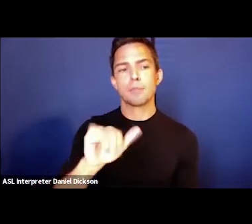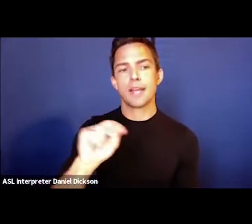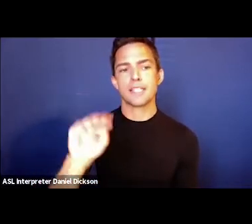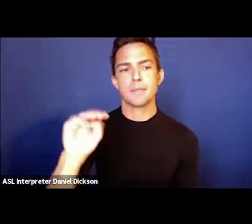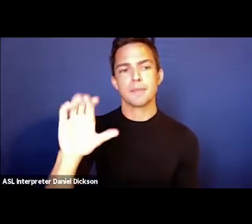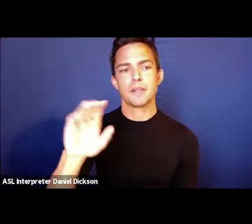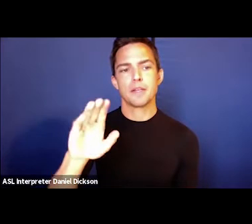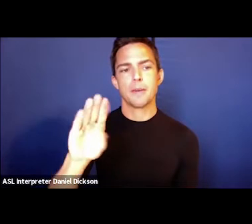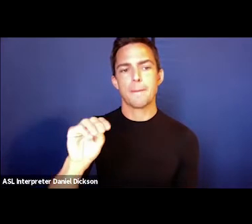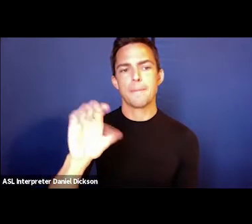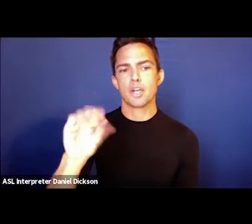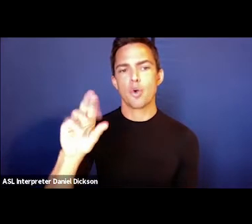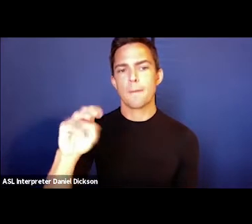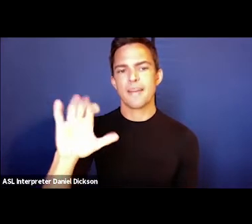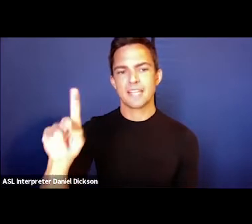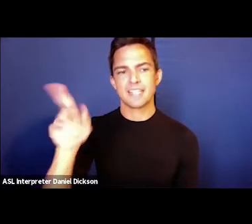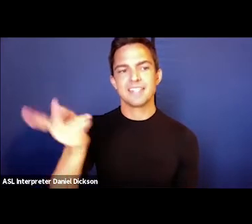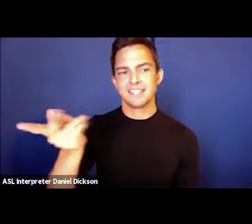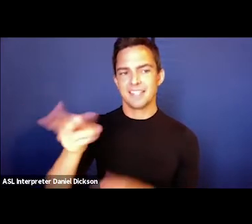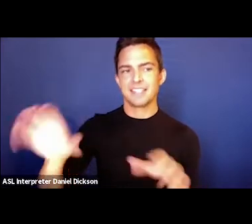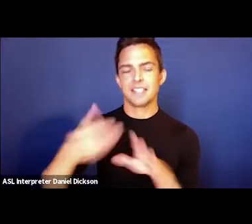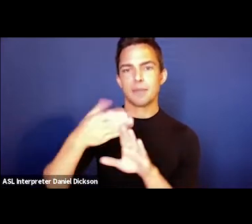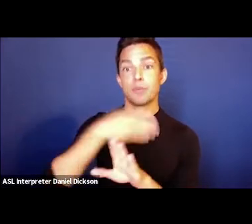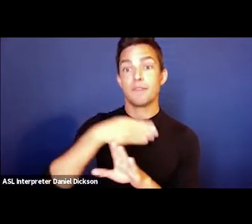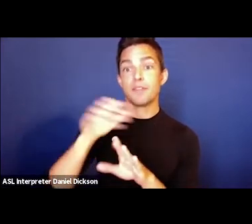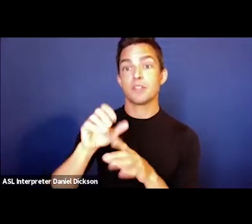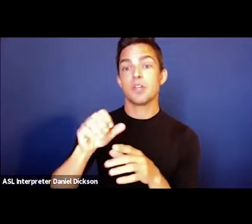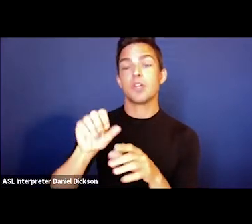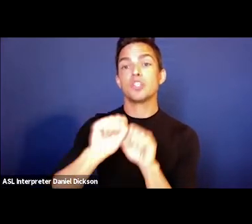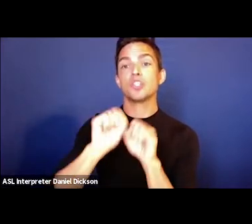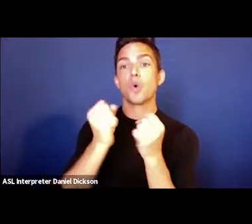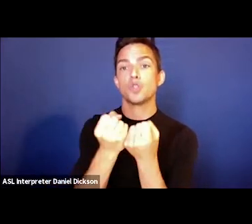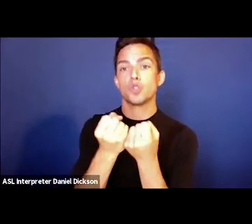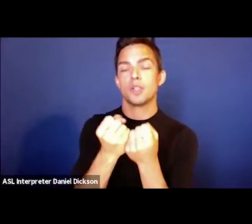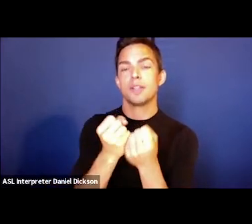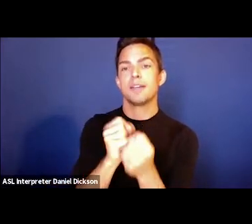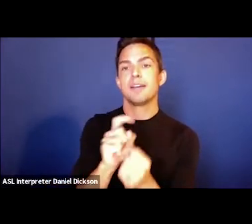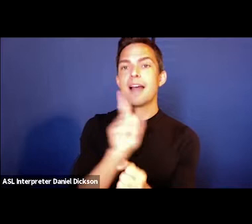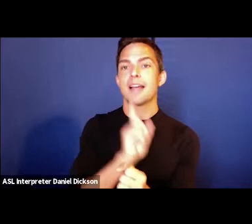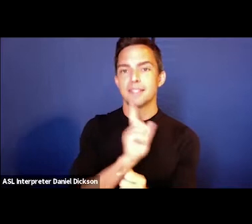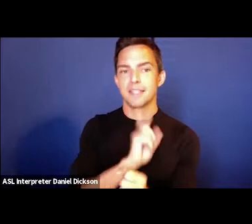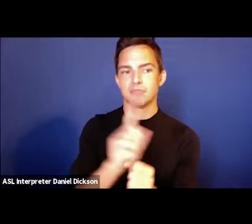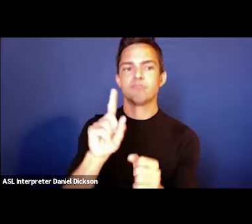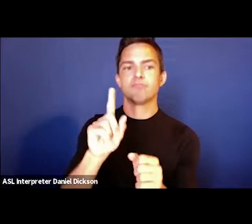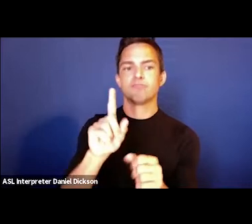did the previous social isolation and loneliness webinar which i enjoyed immensely and if people